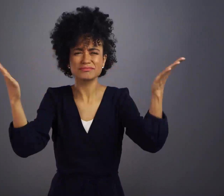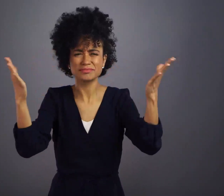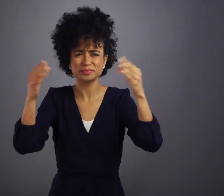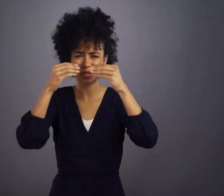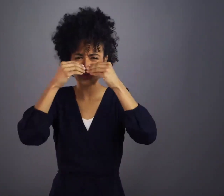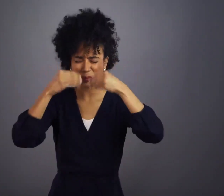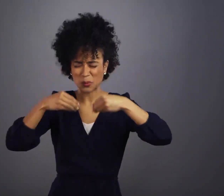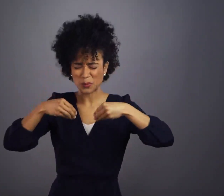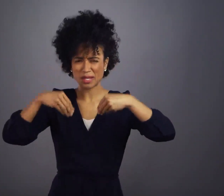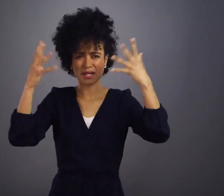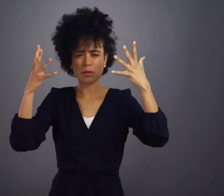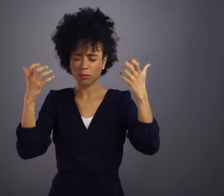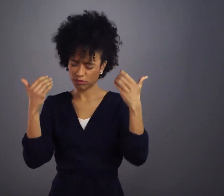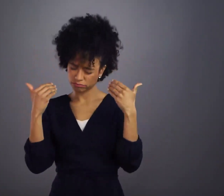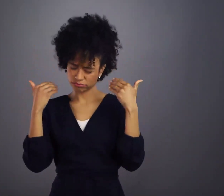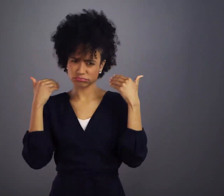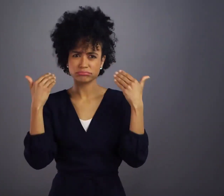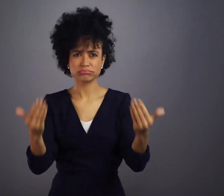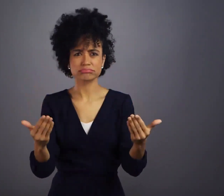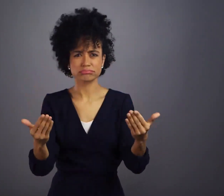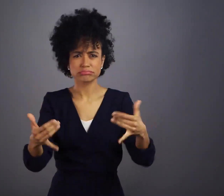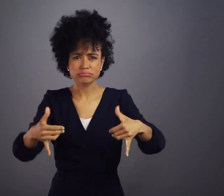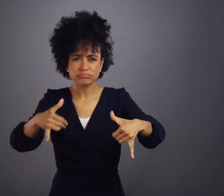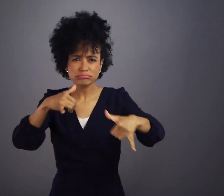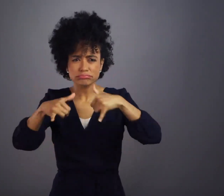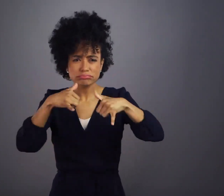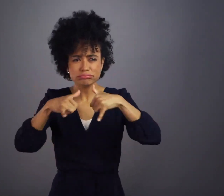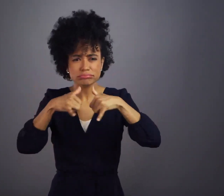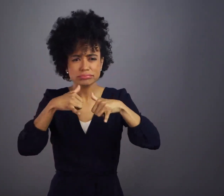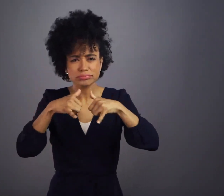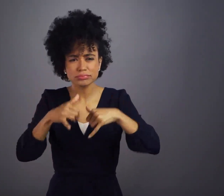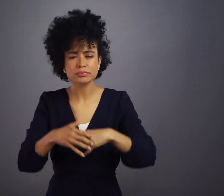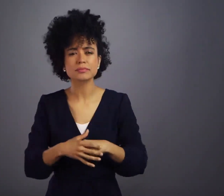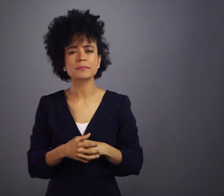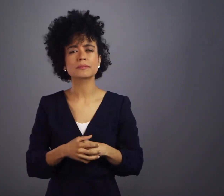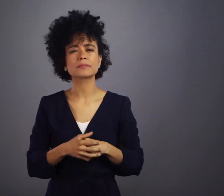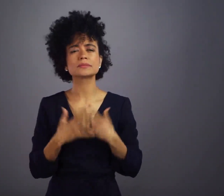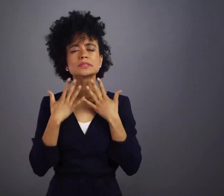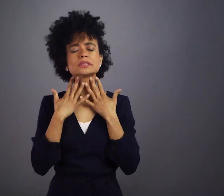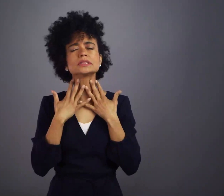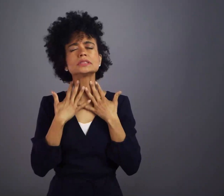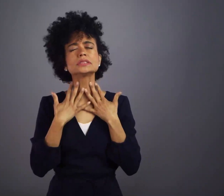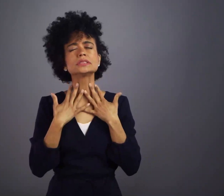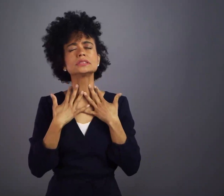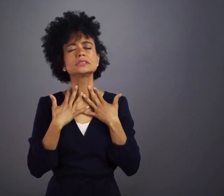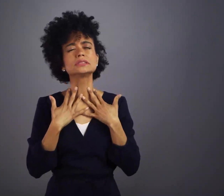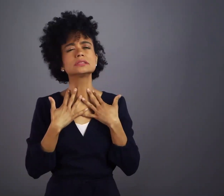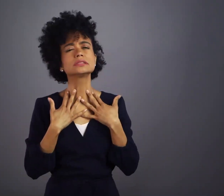he passes into a state where the most powerful desire to stop drinking is of absolutely no avail.